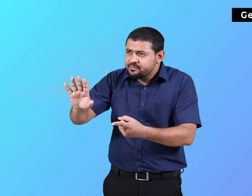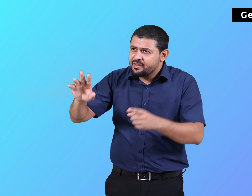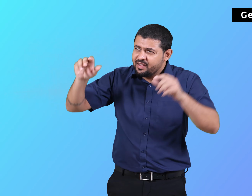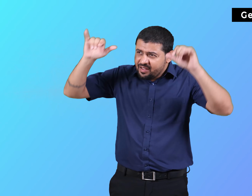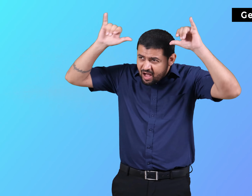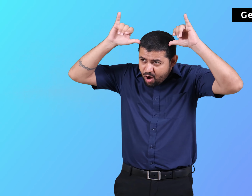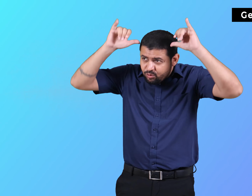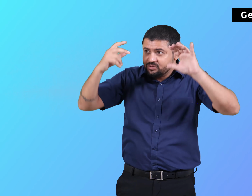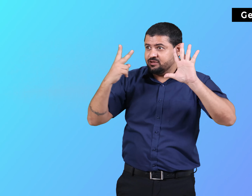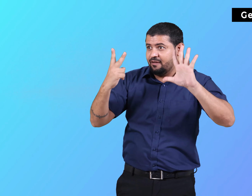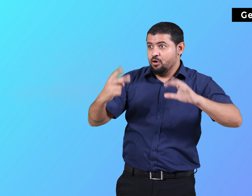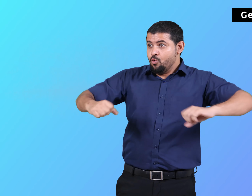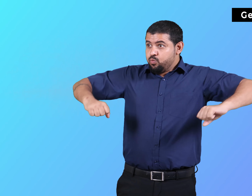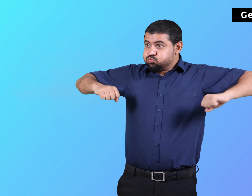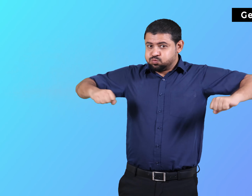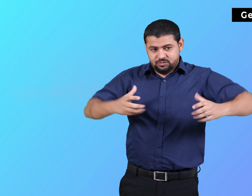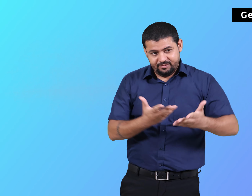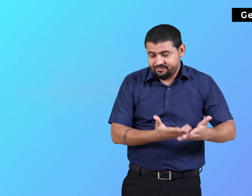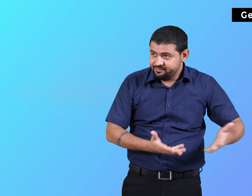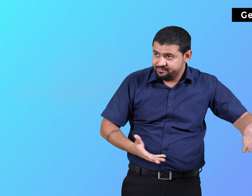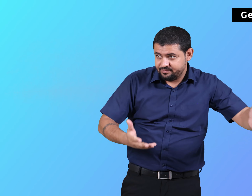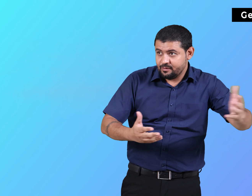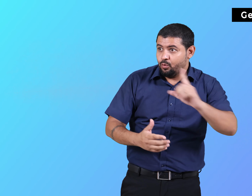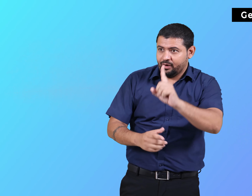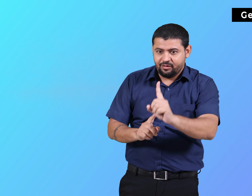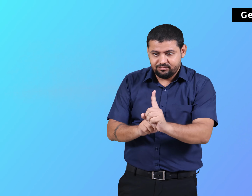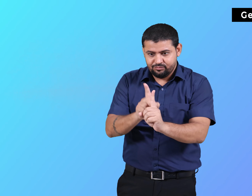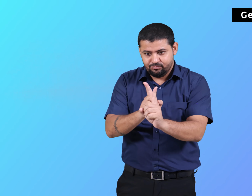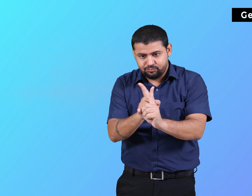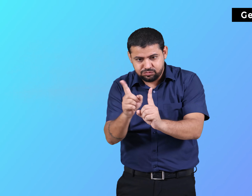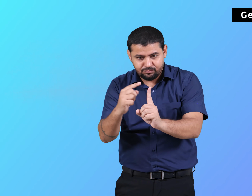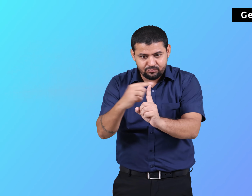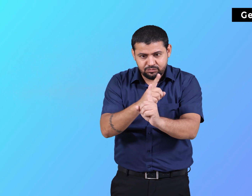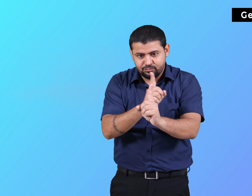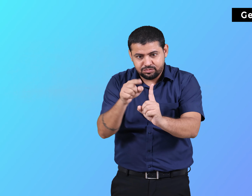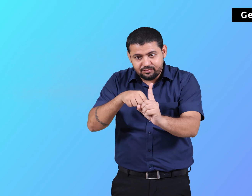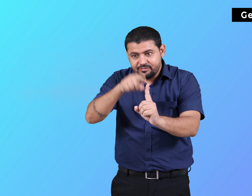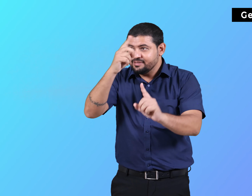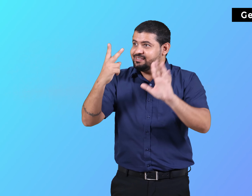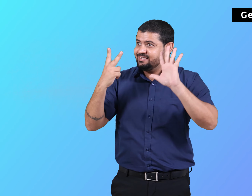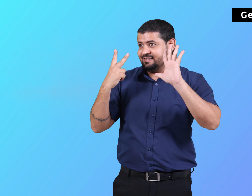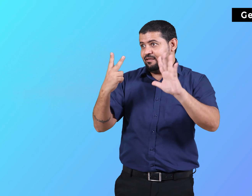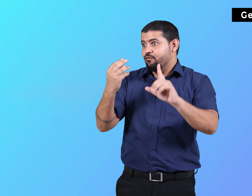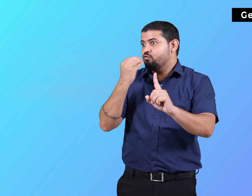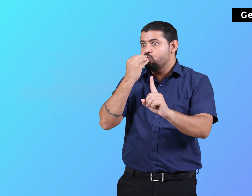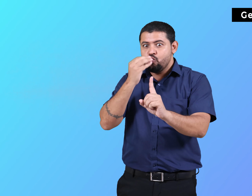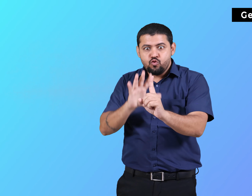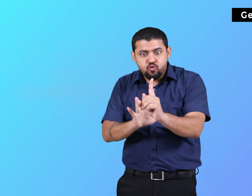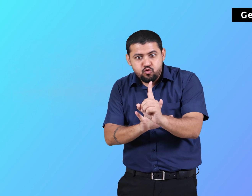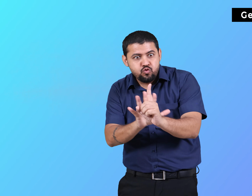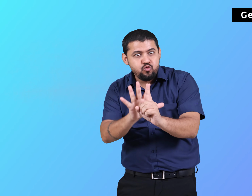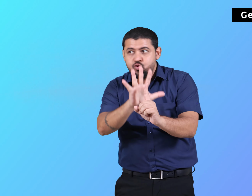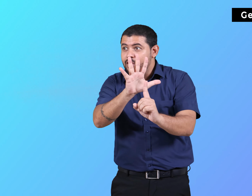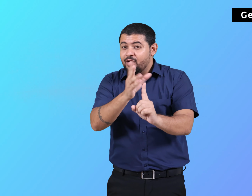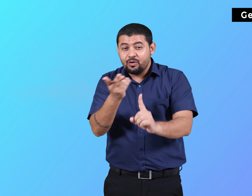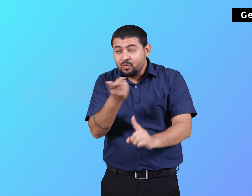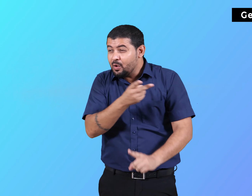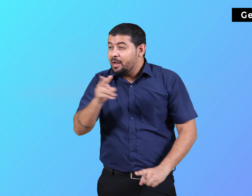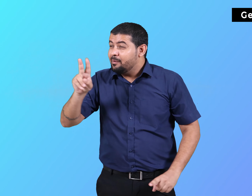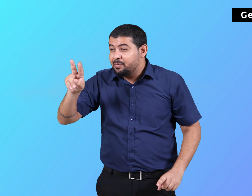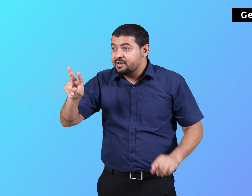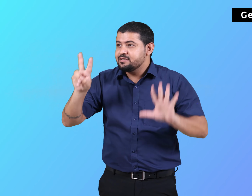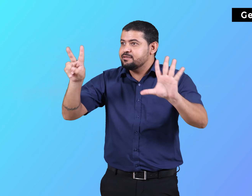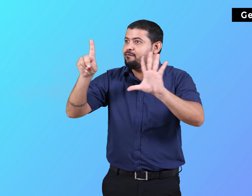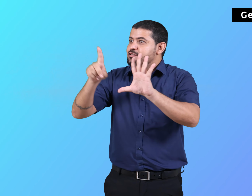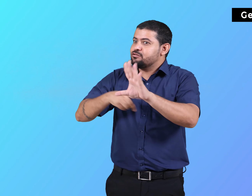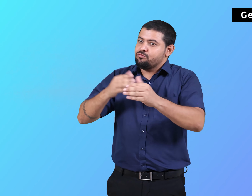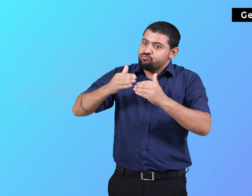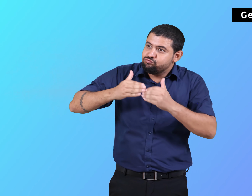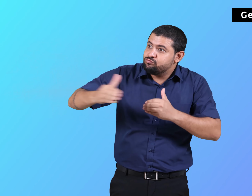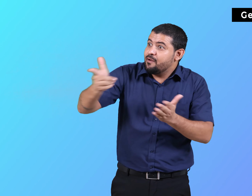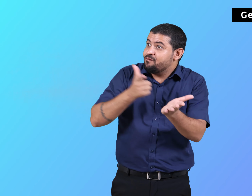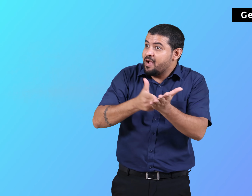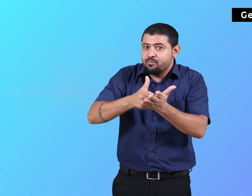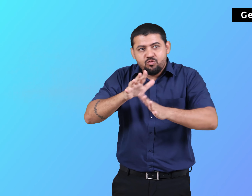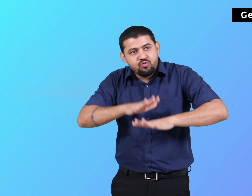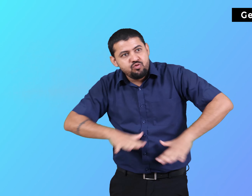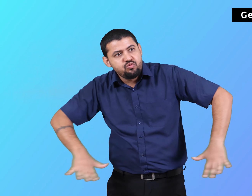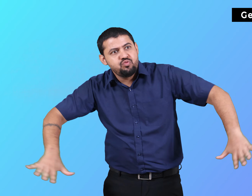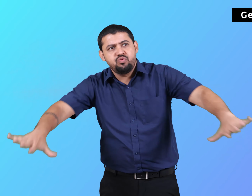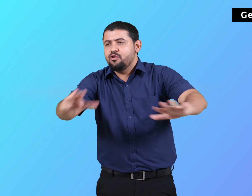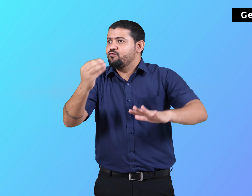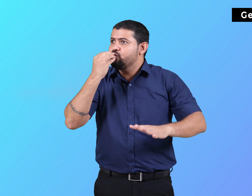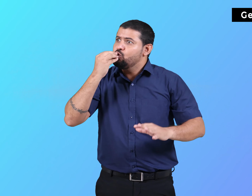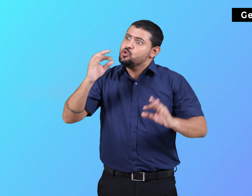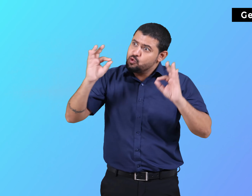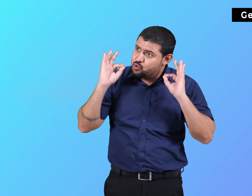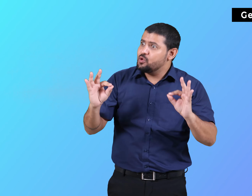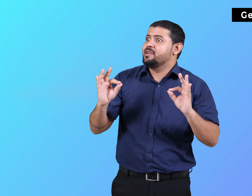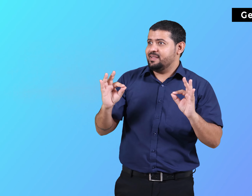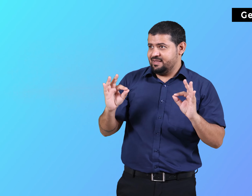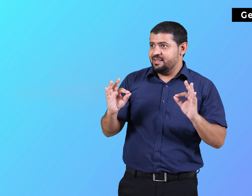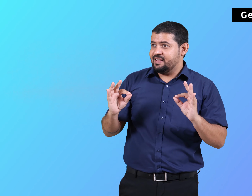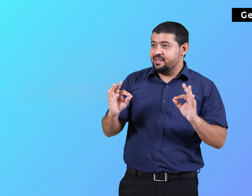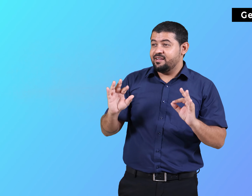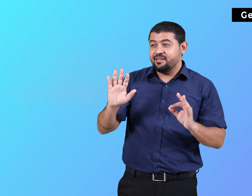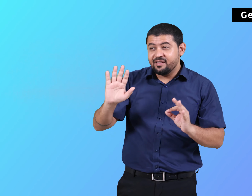The seven good cows in the first dream and the seven good heads of grain in the second dream both mean there will be seven good years.